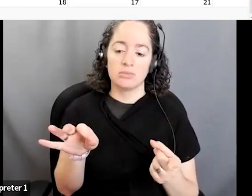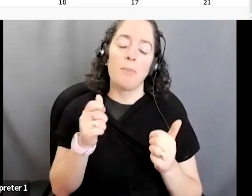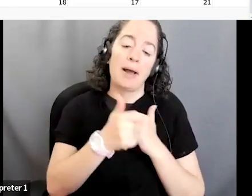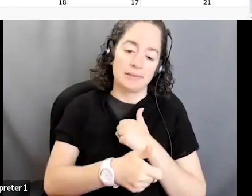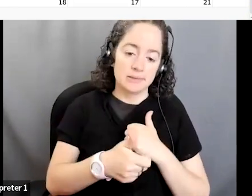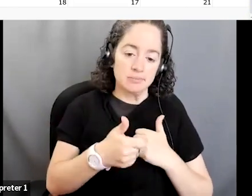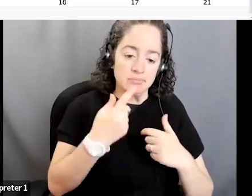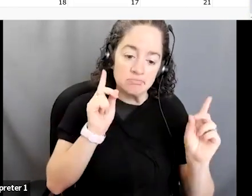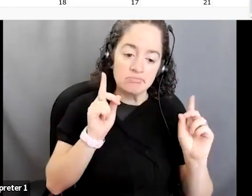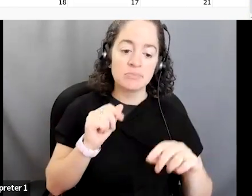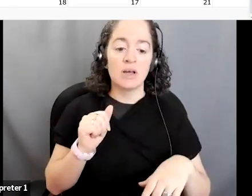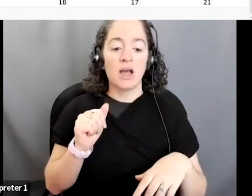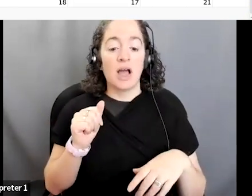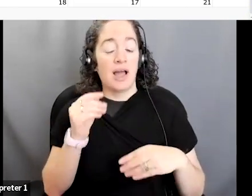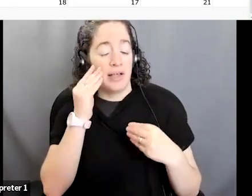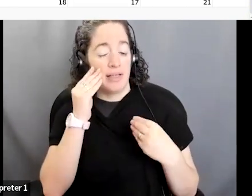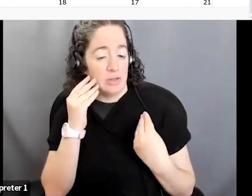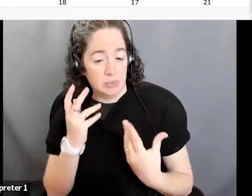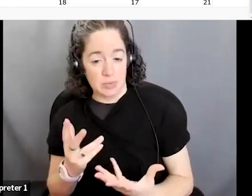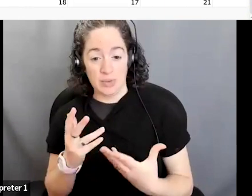I want you all to know that the pass count